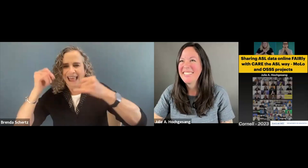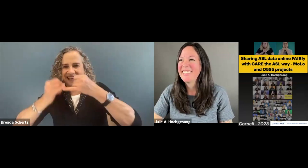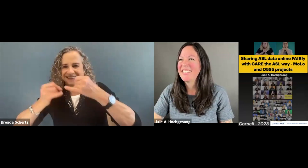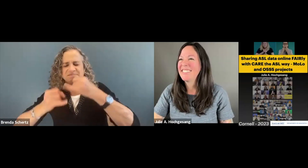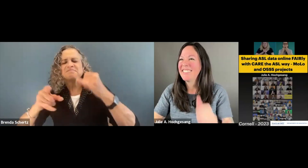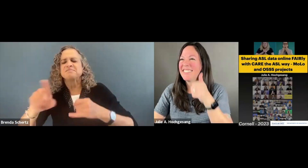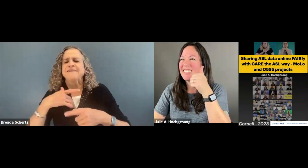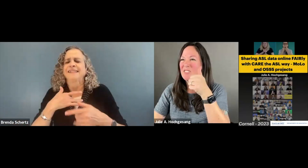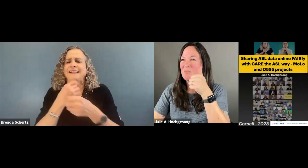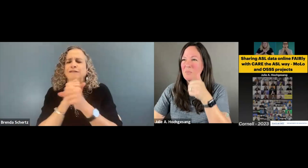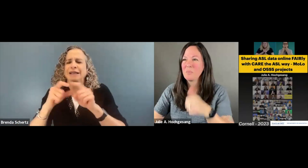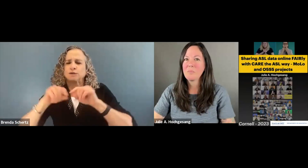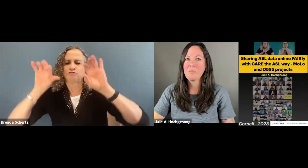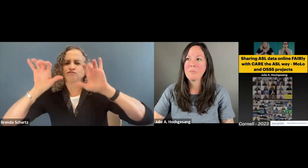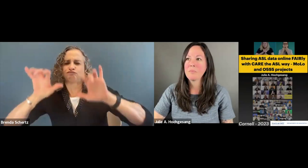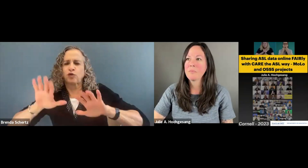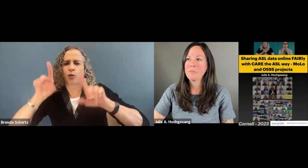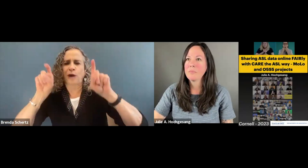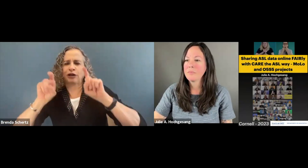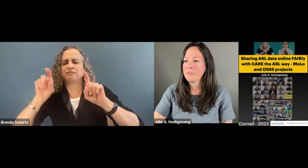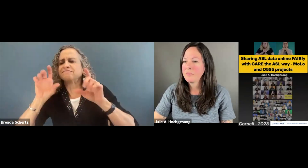We have the opportunity for questions at the end of the presentation.